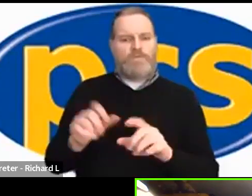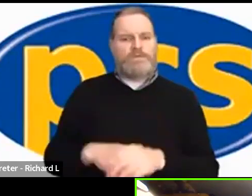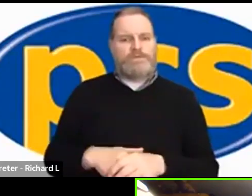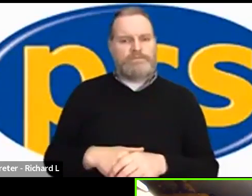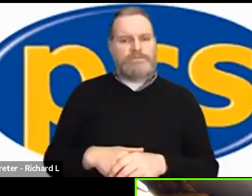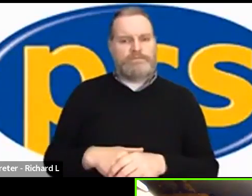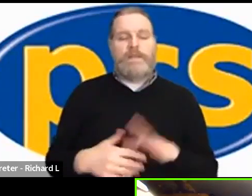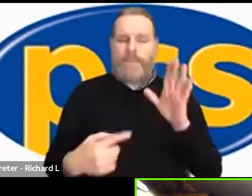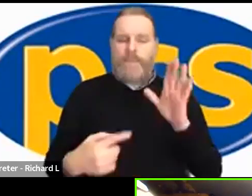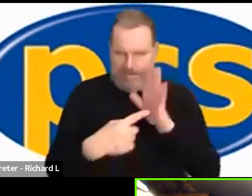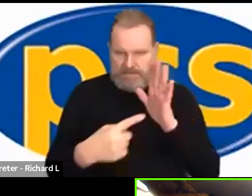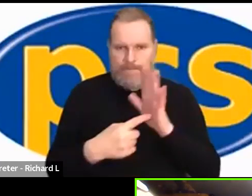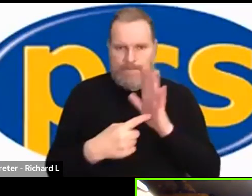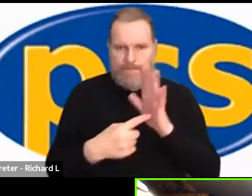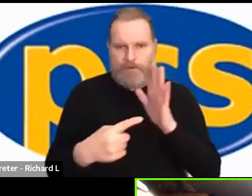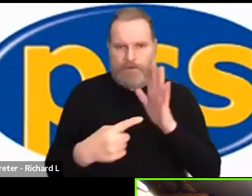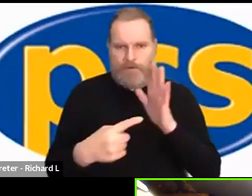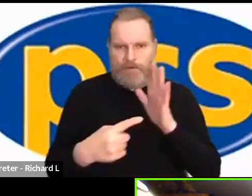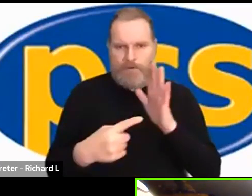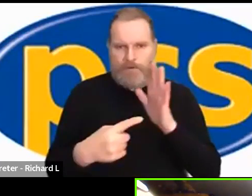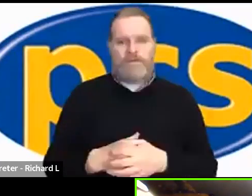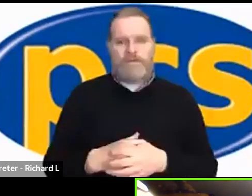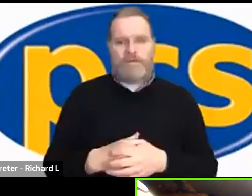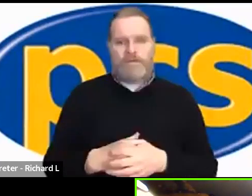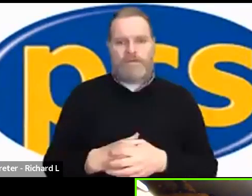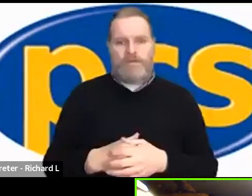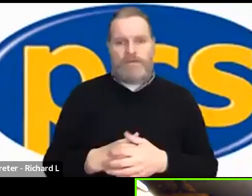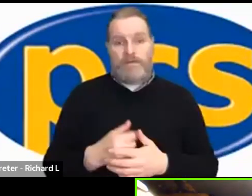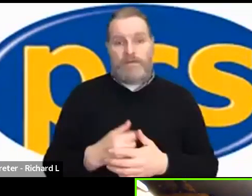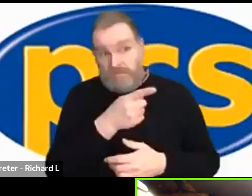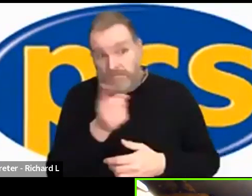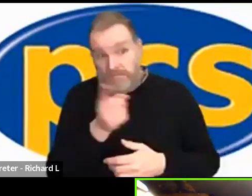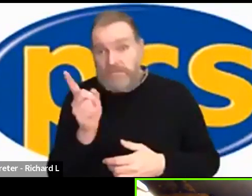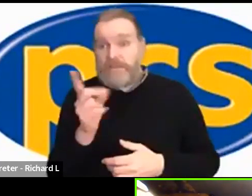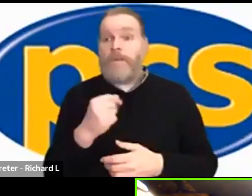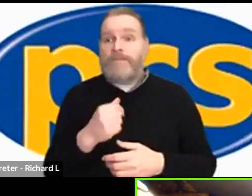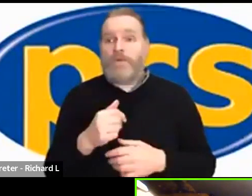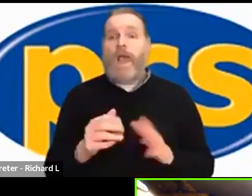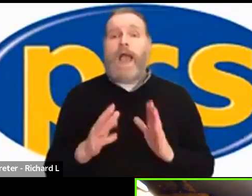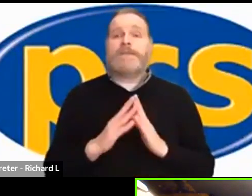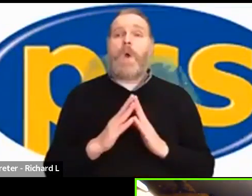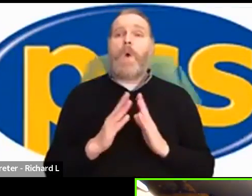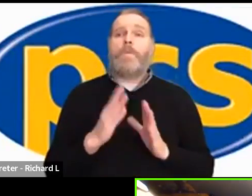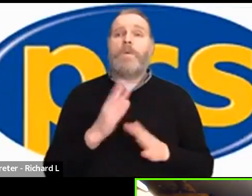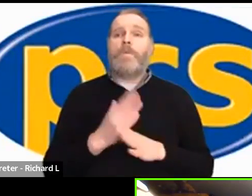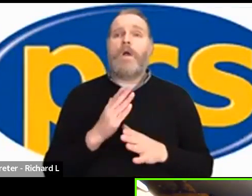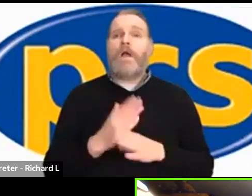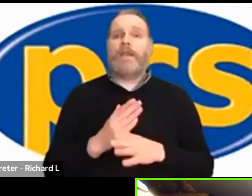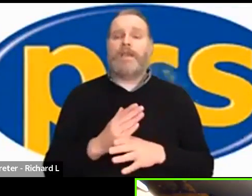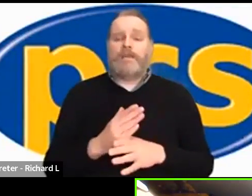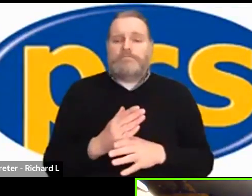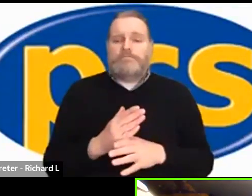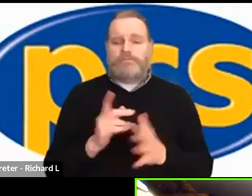he said time Acs took national action and many of our members are are working either completely at home or